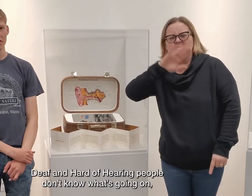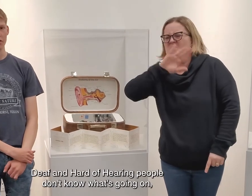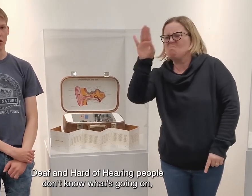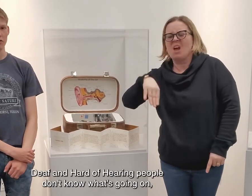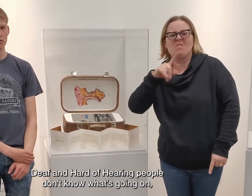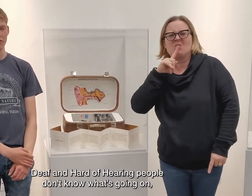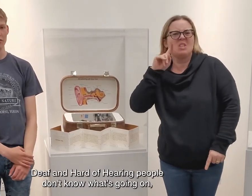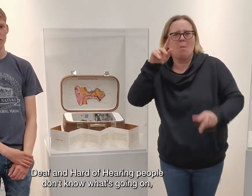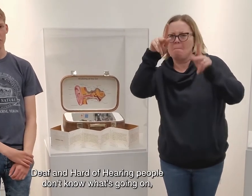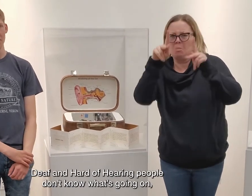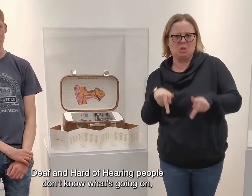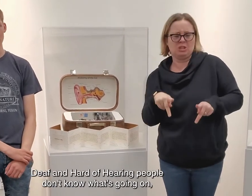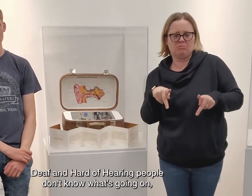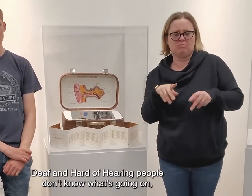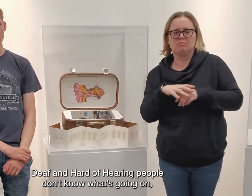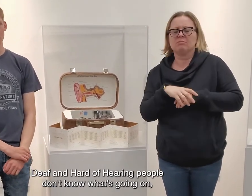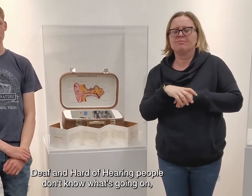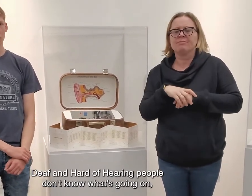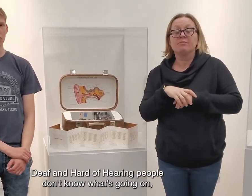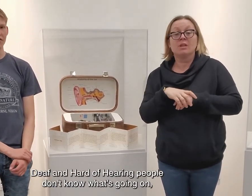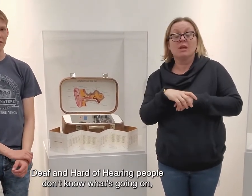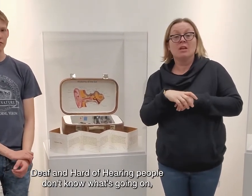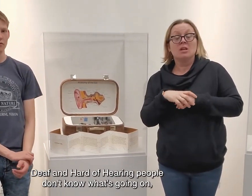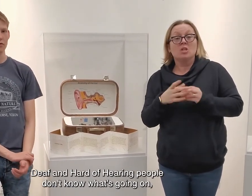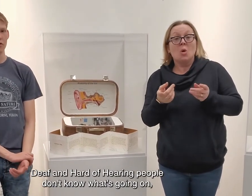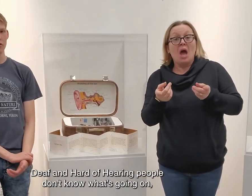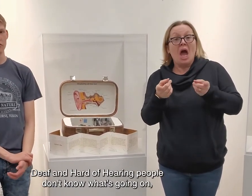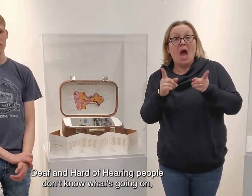Deaf and Hard of Hearing people don't know what's going on,